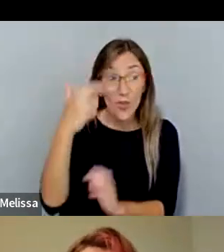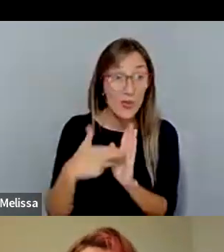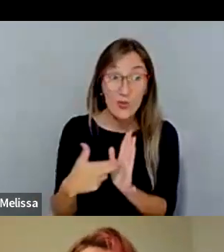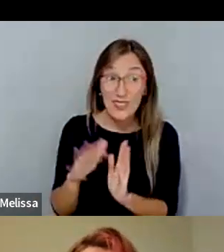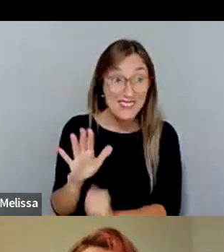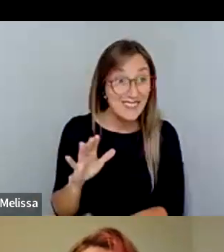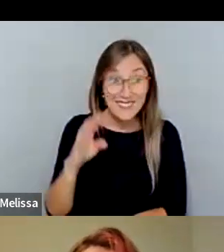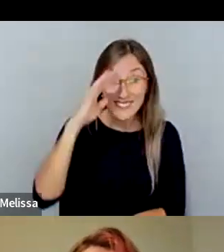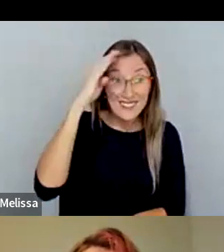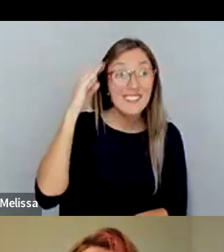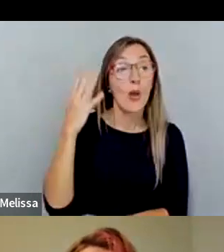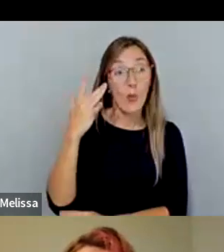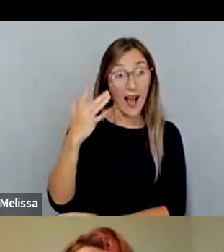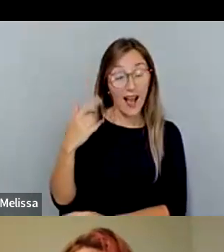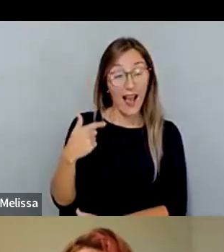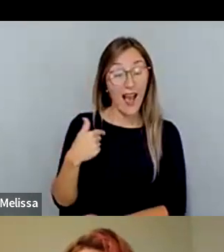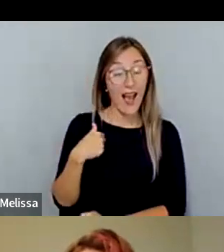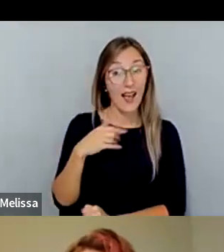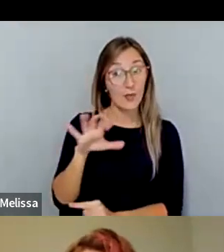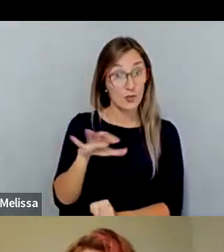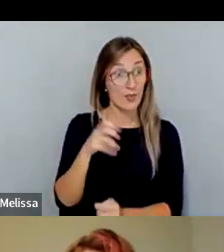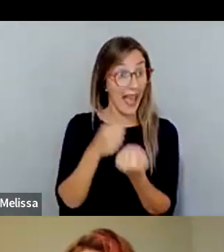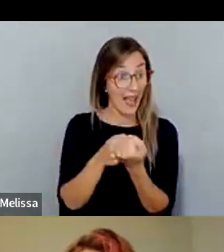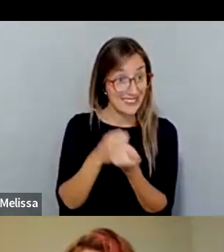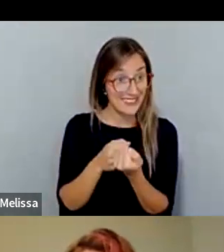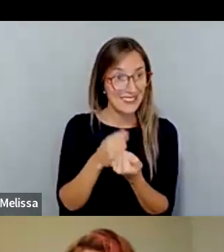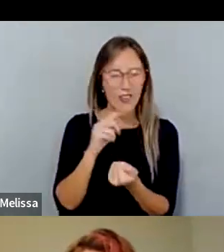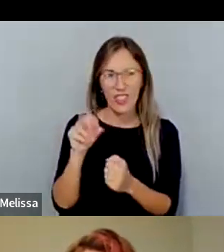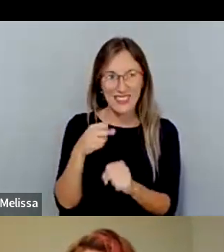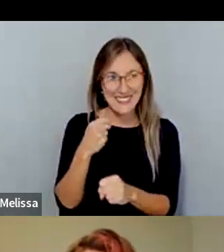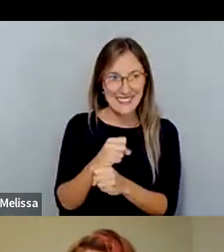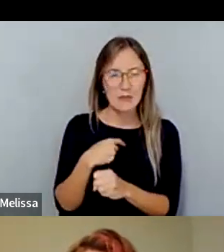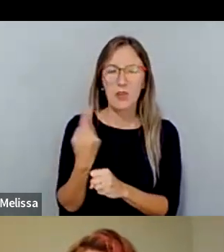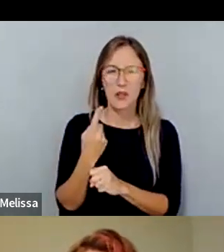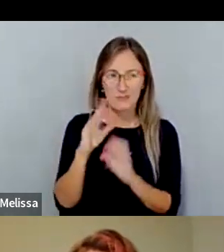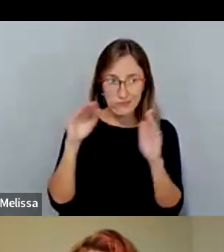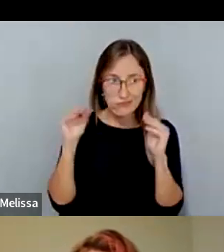rules are and even people who work for Social Security don't always know